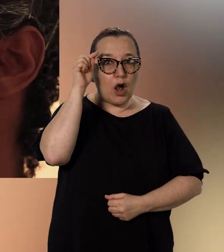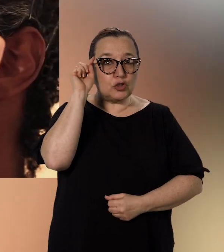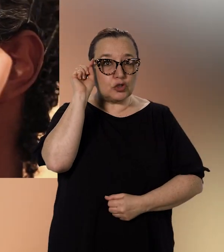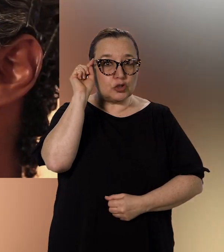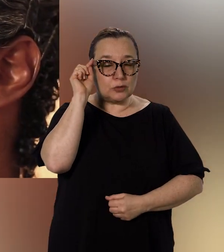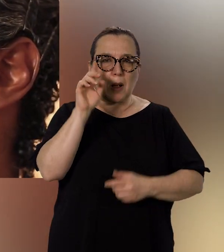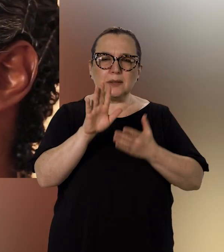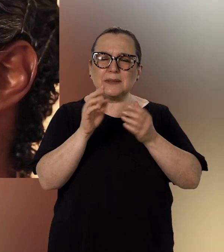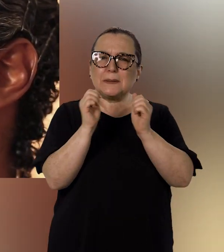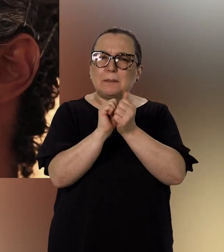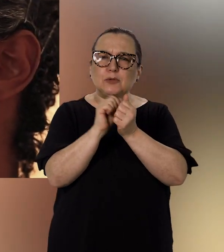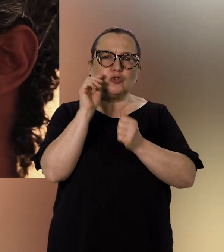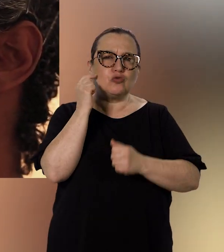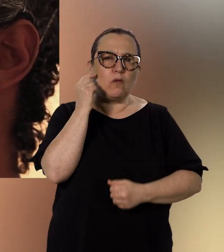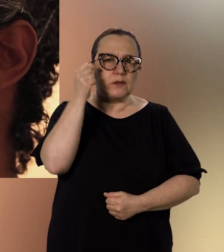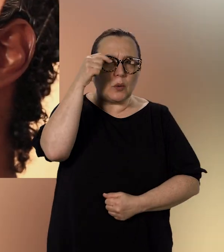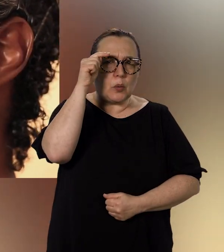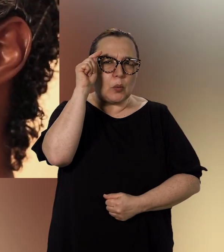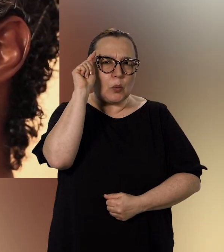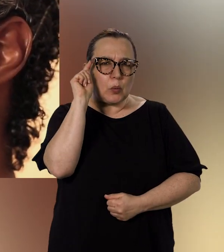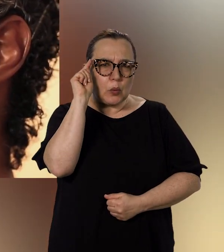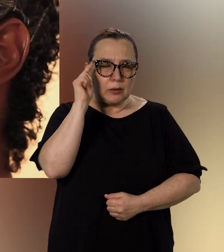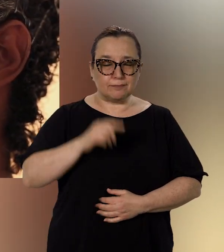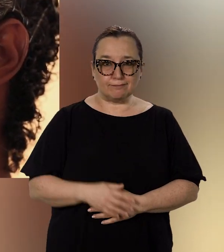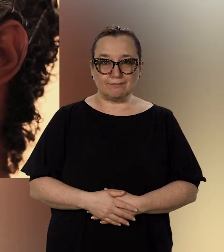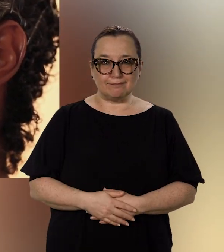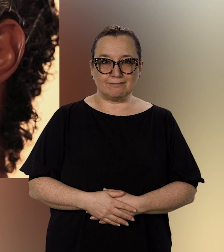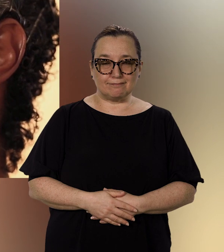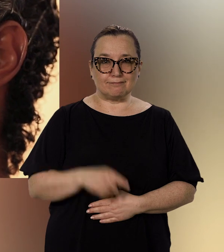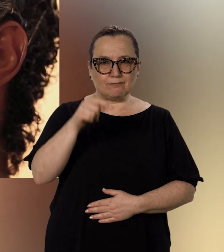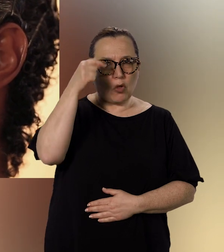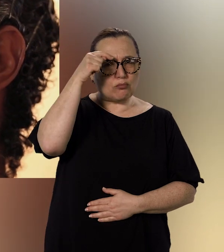So what I've done is created a little bit of an arch. But still kept them soft.